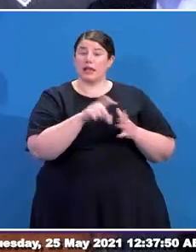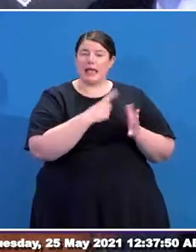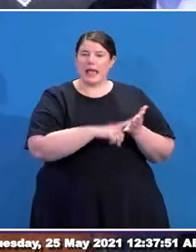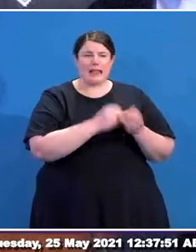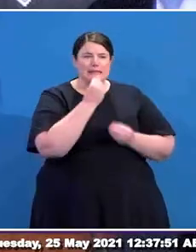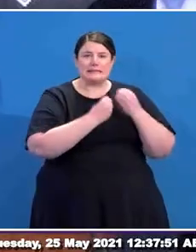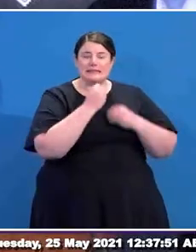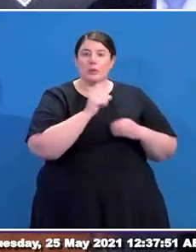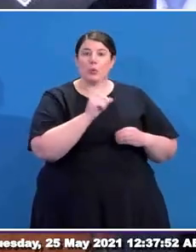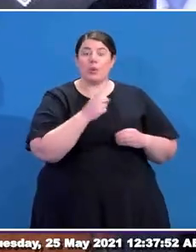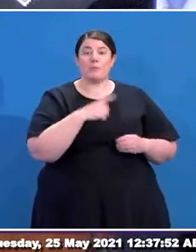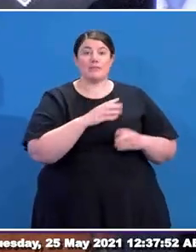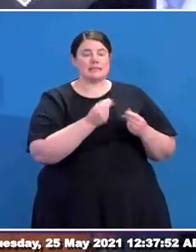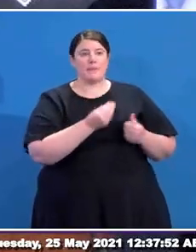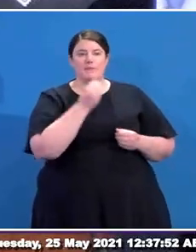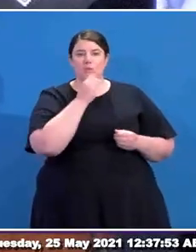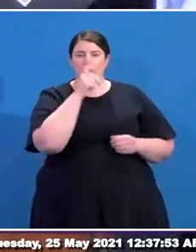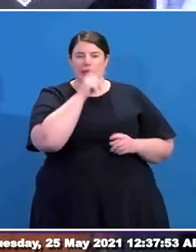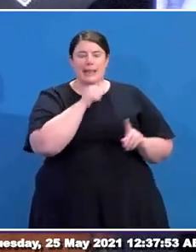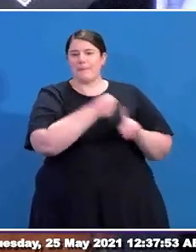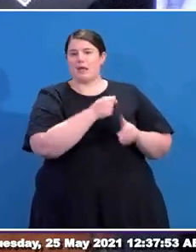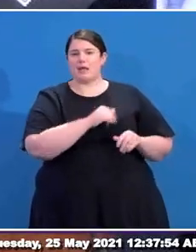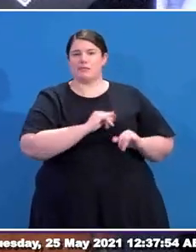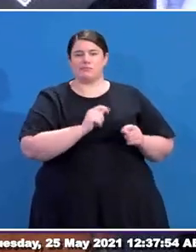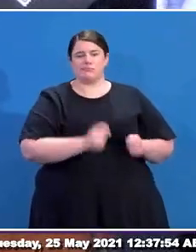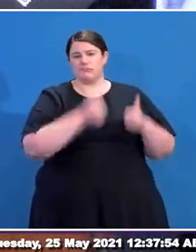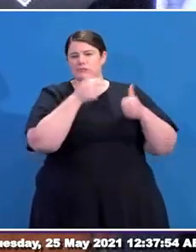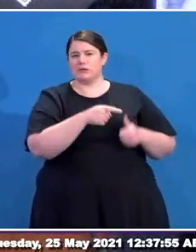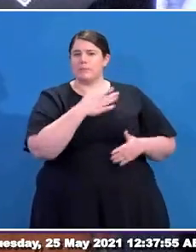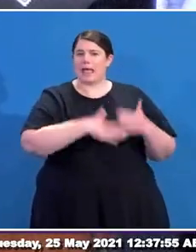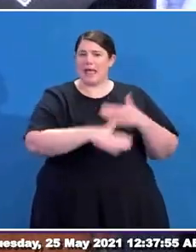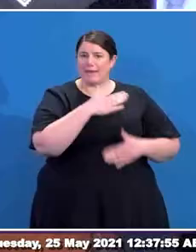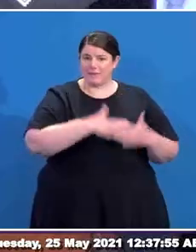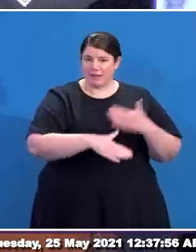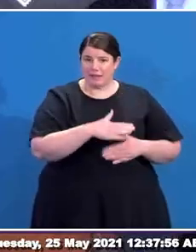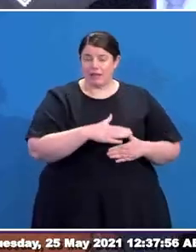Yes. And you were told that Carl had eaten from McDonald's and that included a fizzy drink.